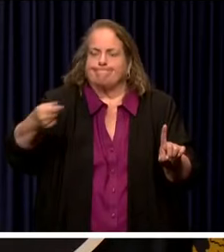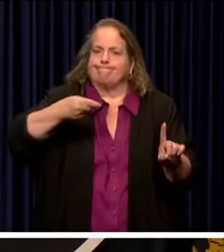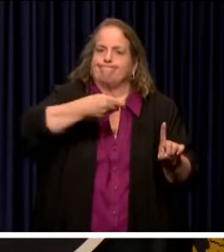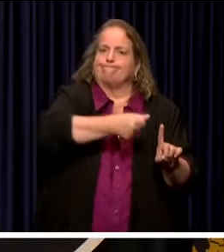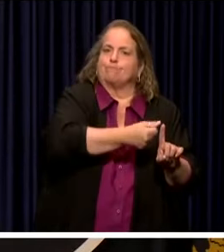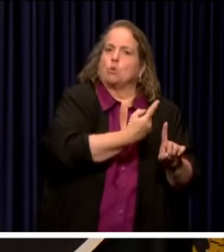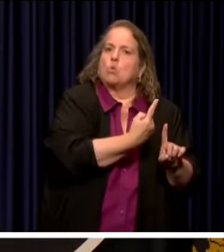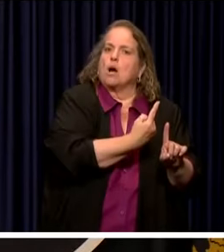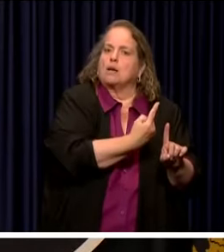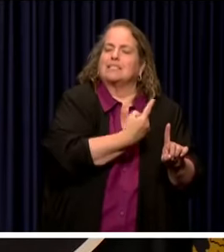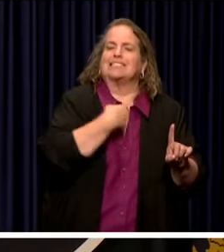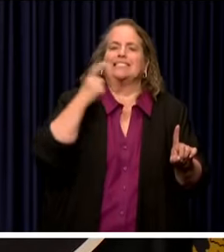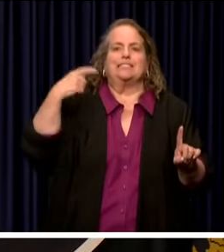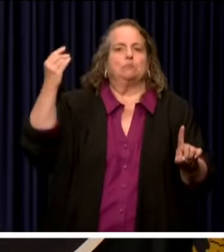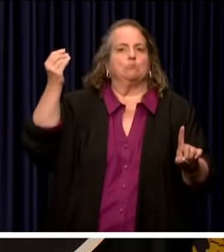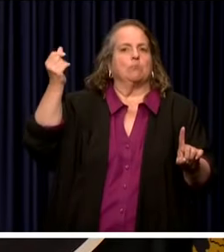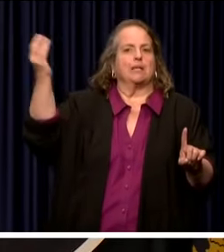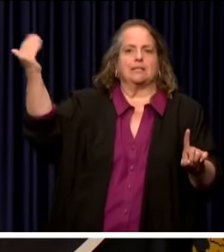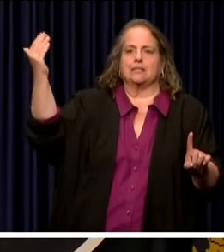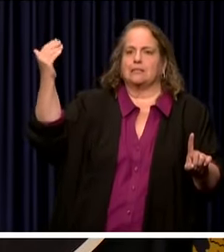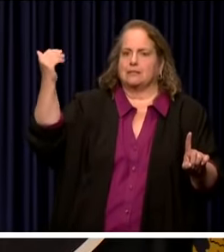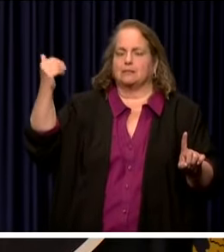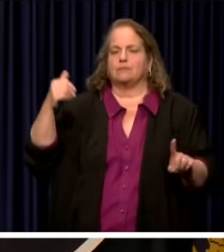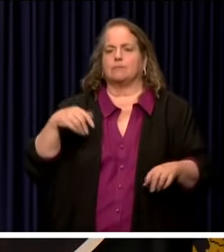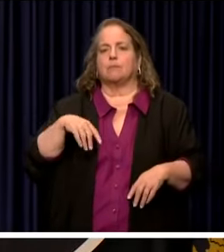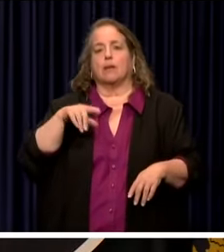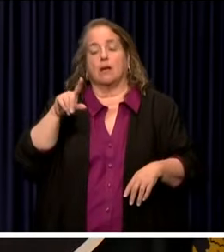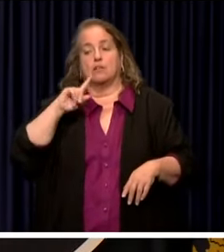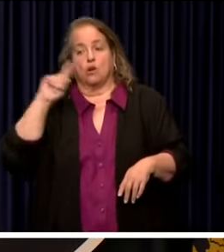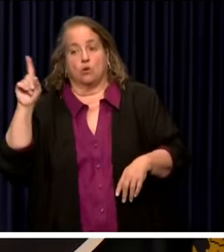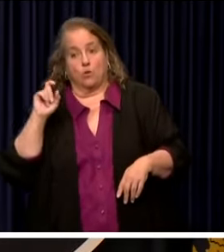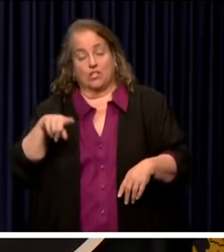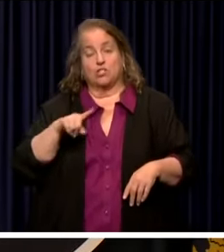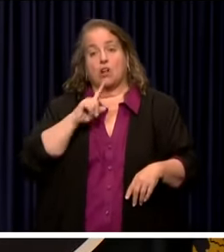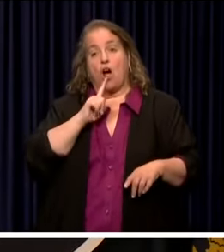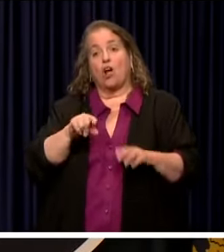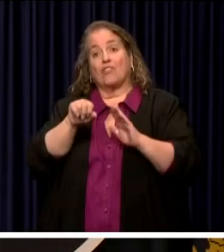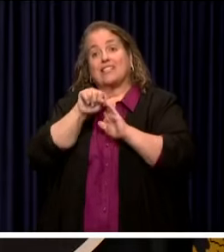WEEKS THAT WE ARE USING FROM OUR